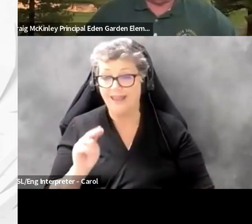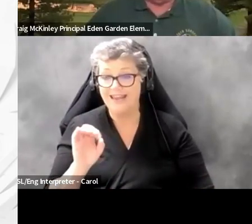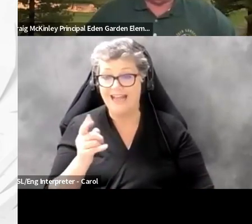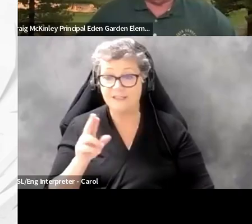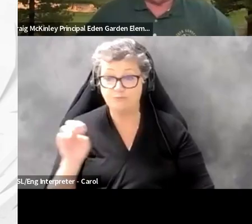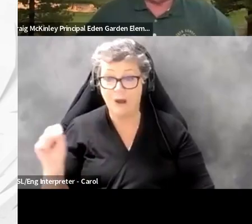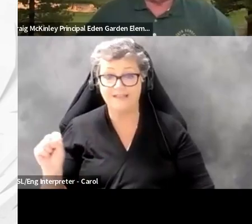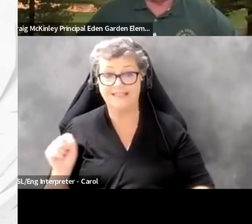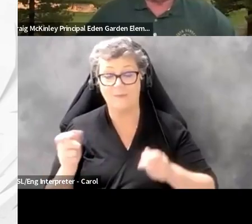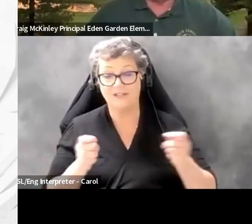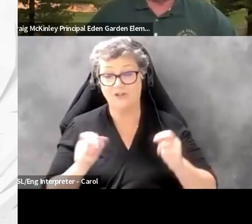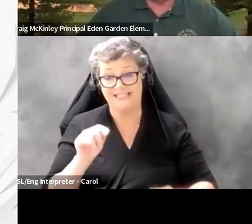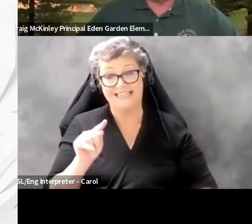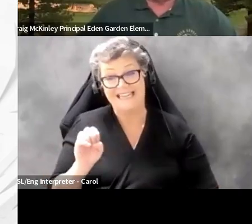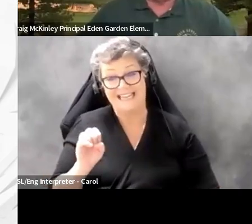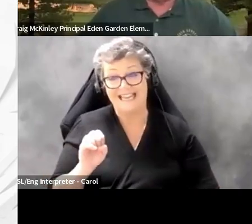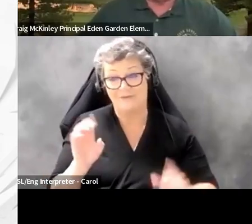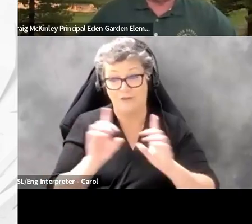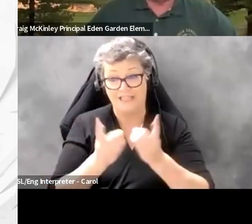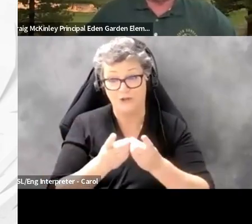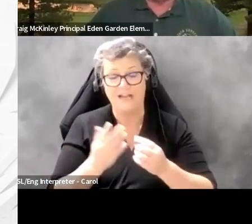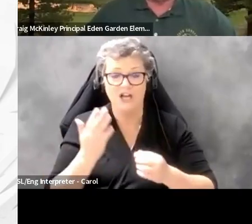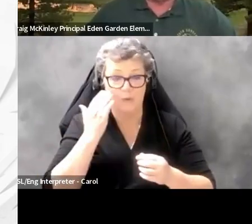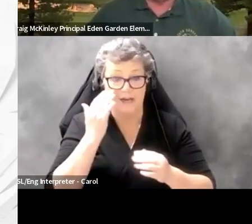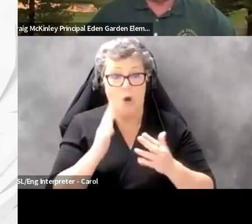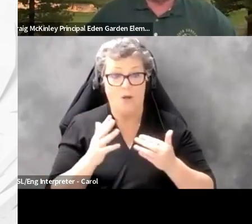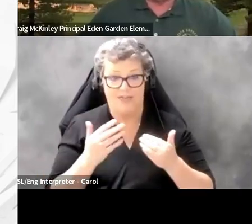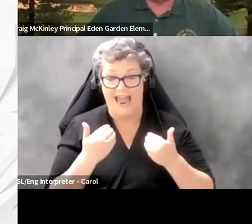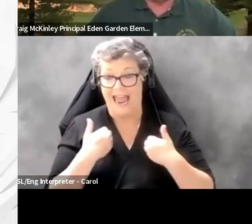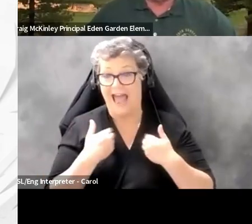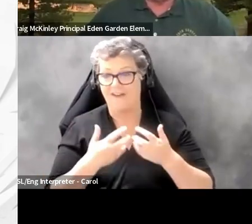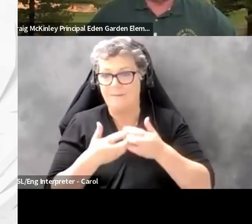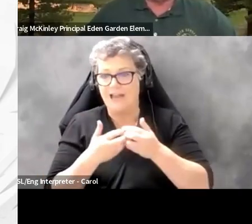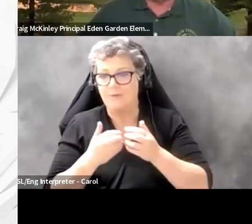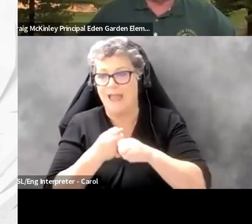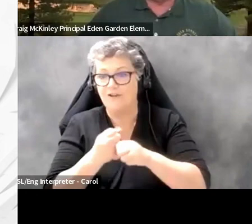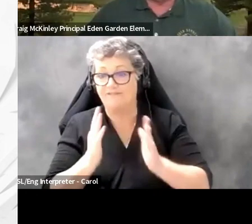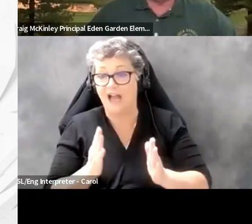charge of CTE for the district so I know that I have manufacturers all around me that are using